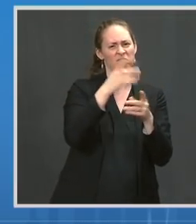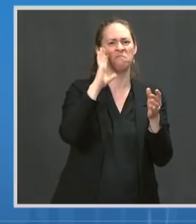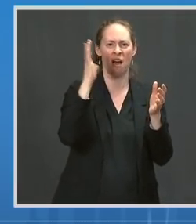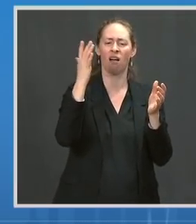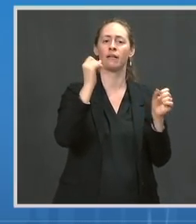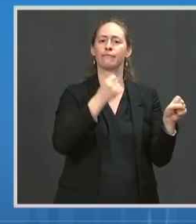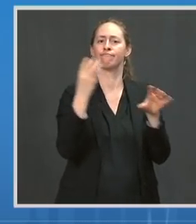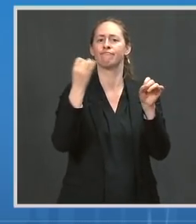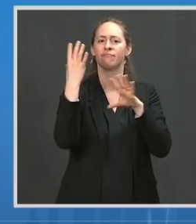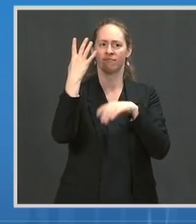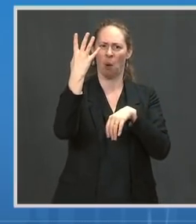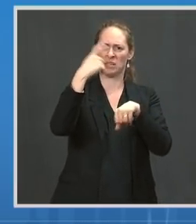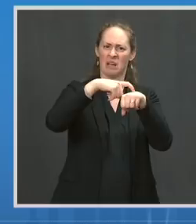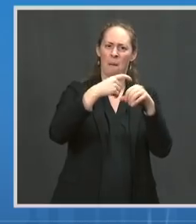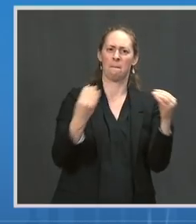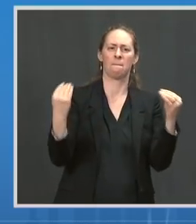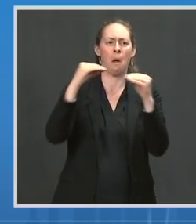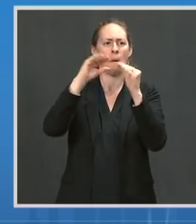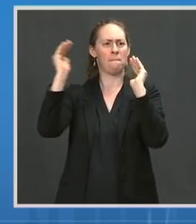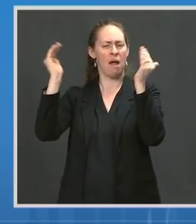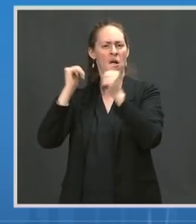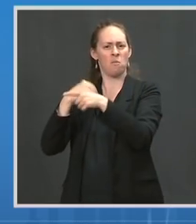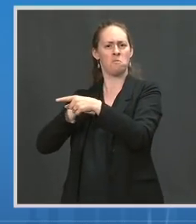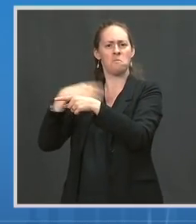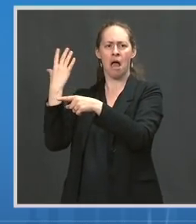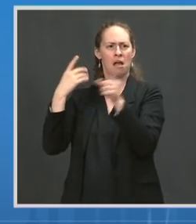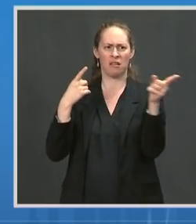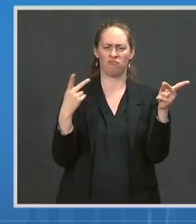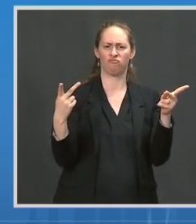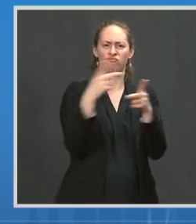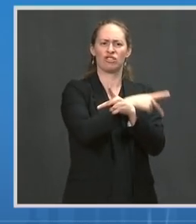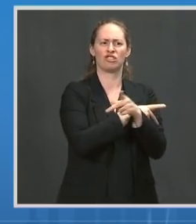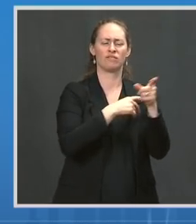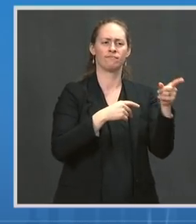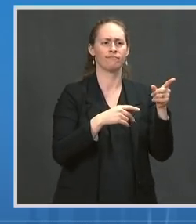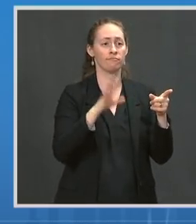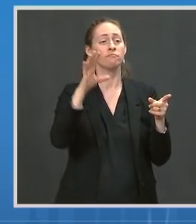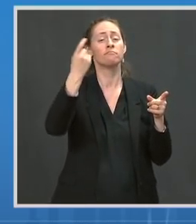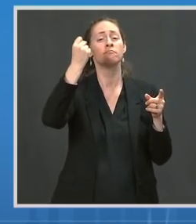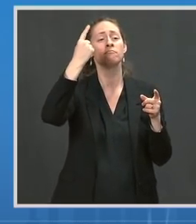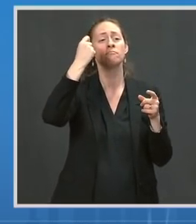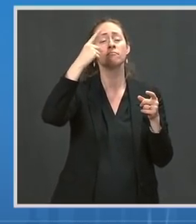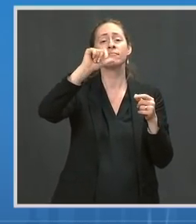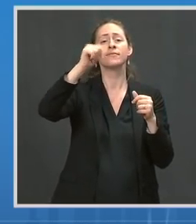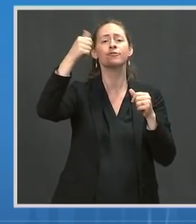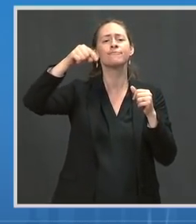our colleagues working in the Indian health system have heroically administered more than 1 million doses